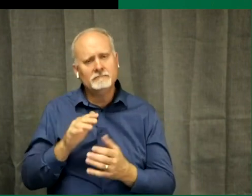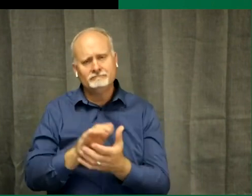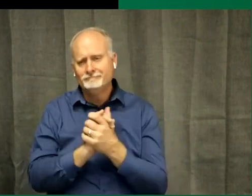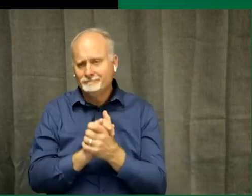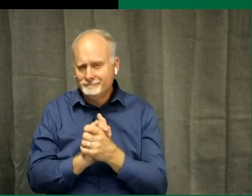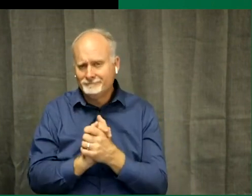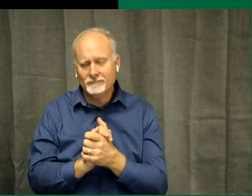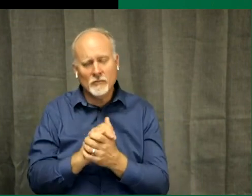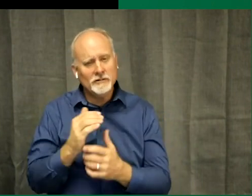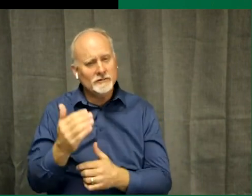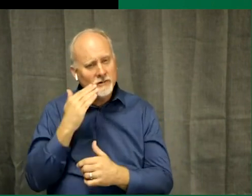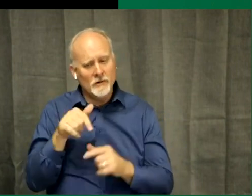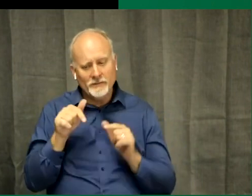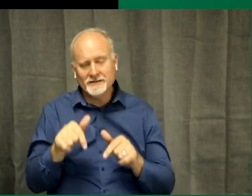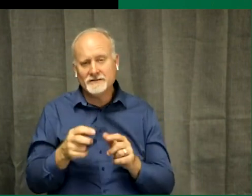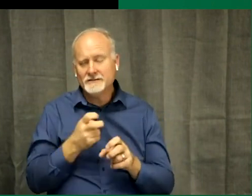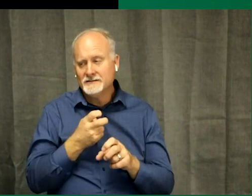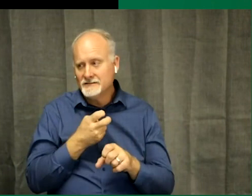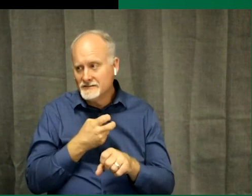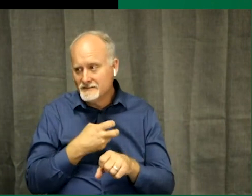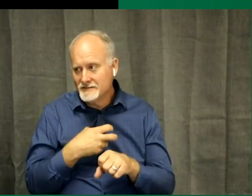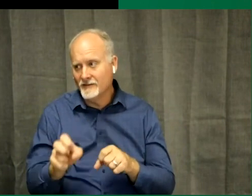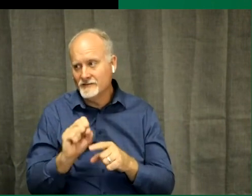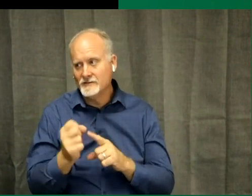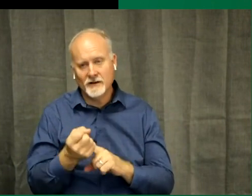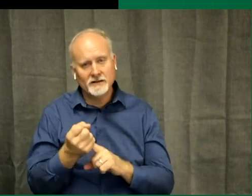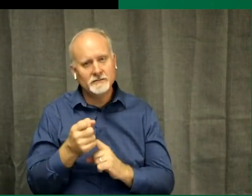we know that this is a very difficult situation but you've really risen to the challenge